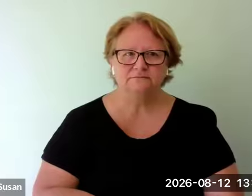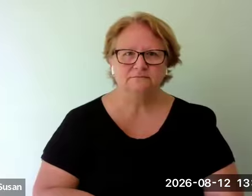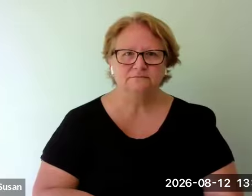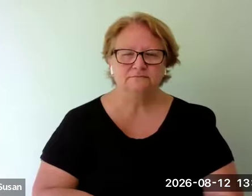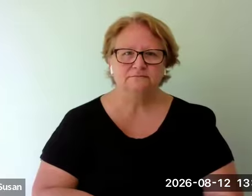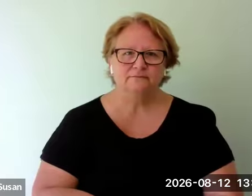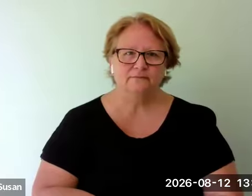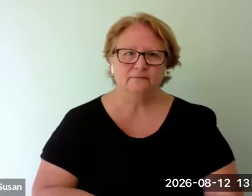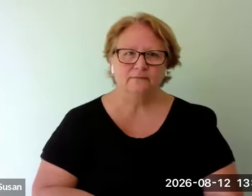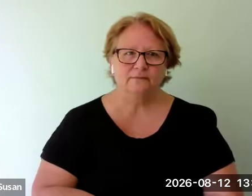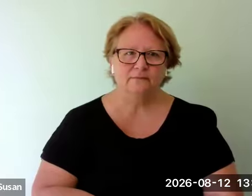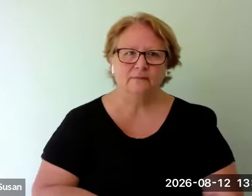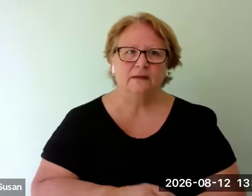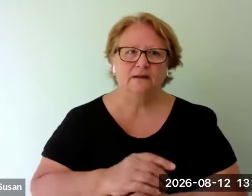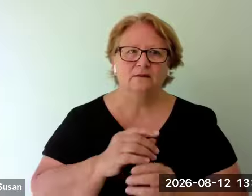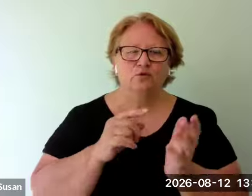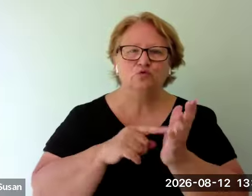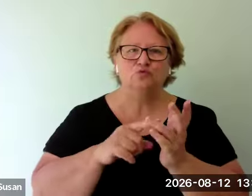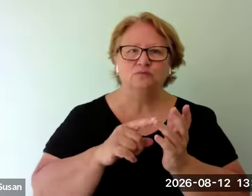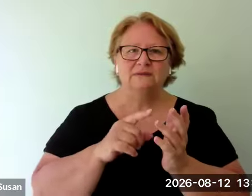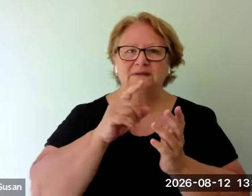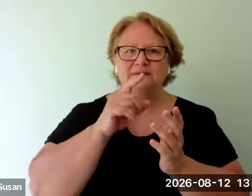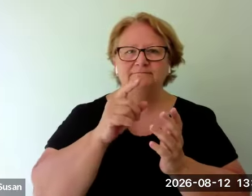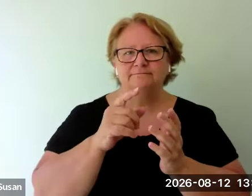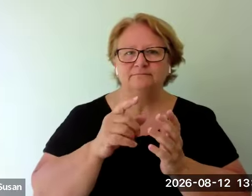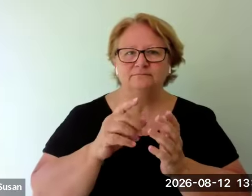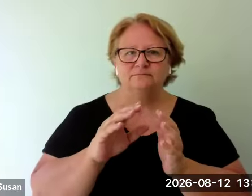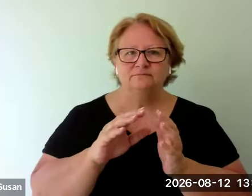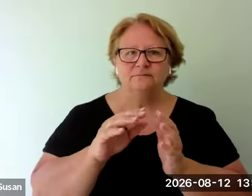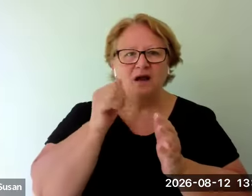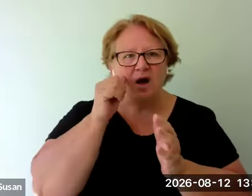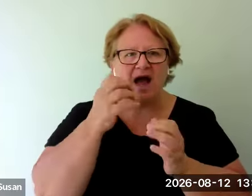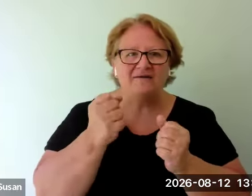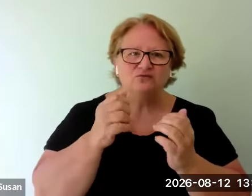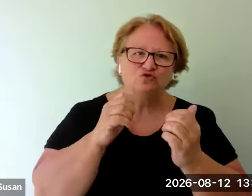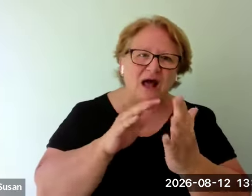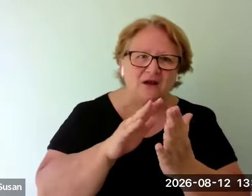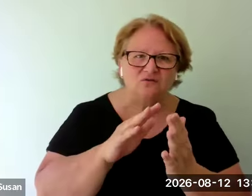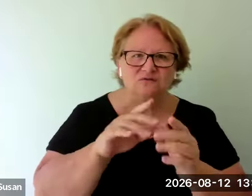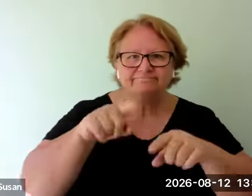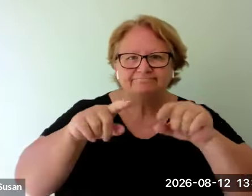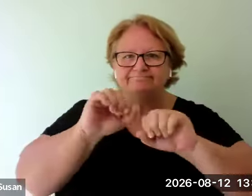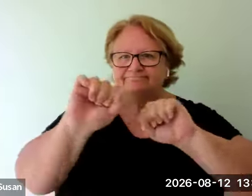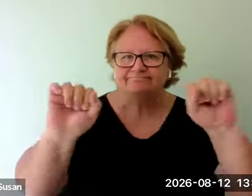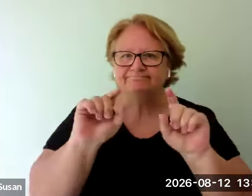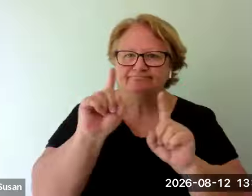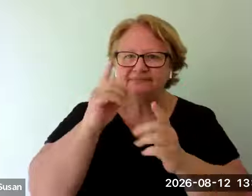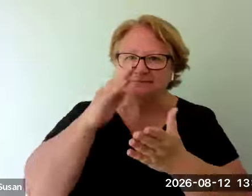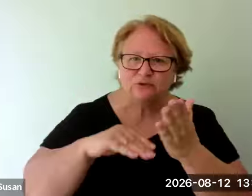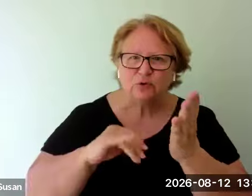These are the sorts of things that we recognise